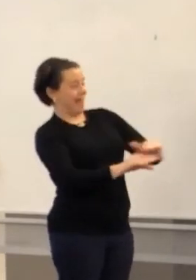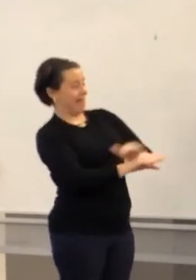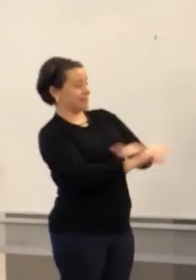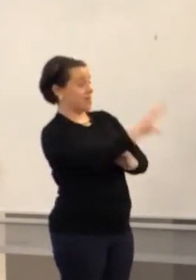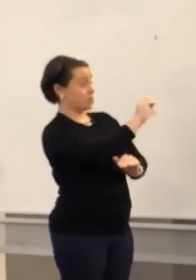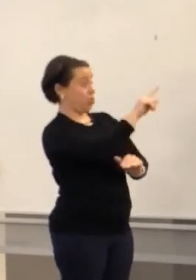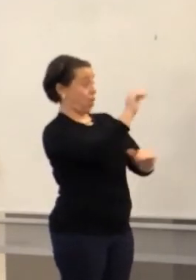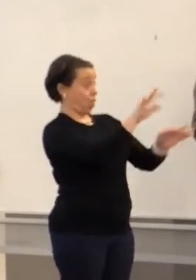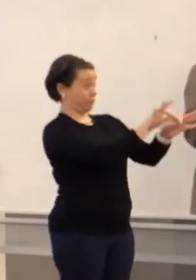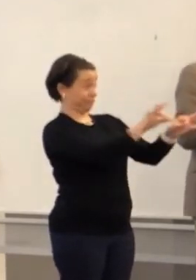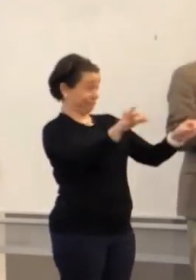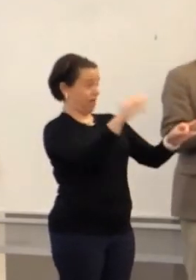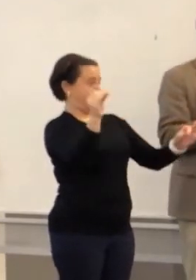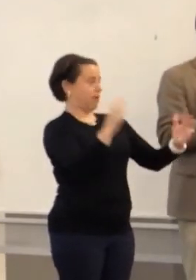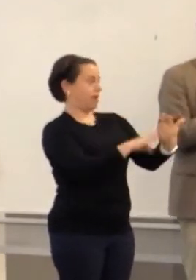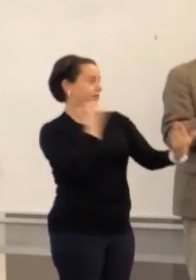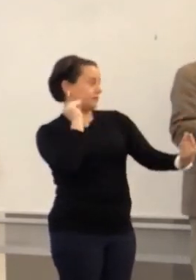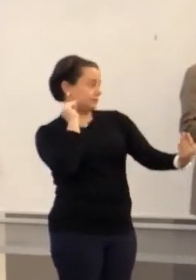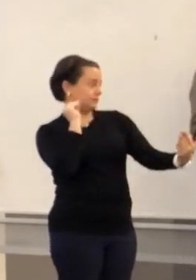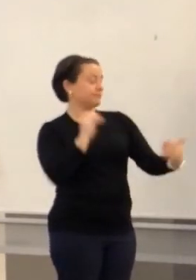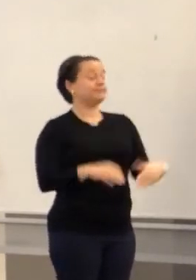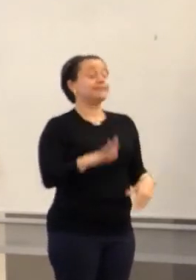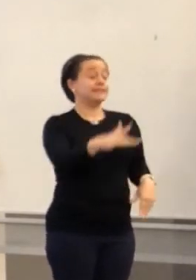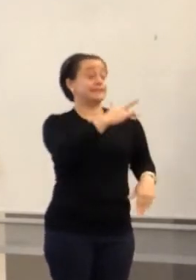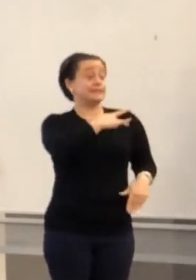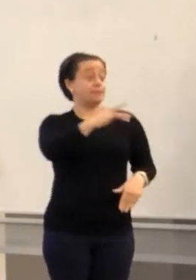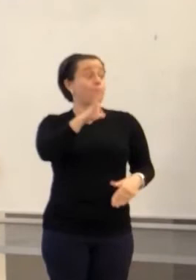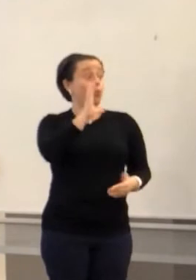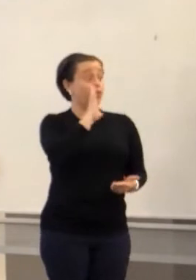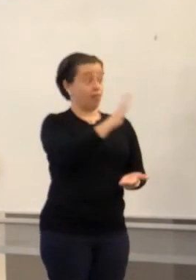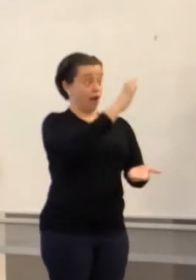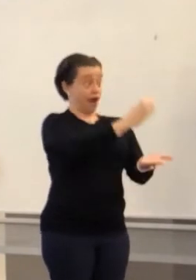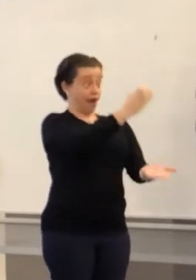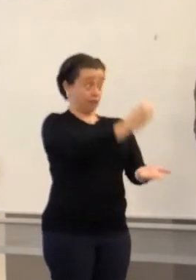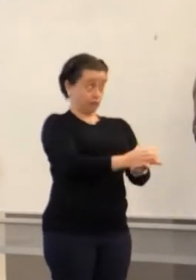Very often we use copyright protection when there's